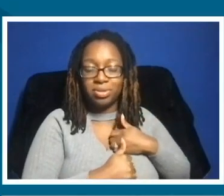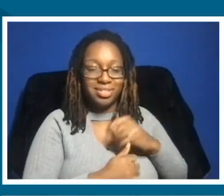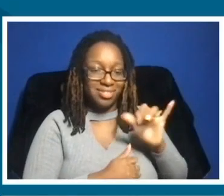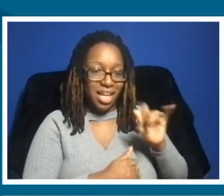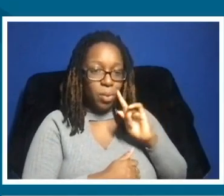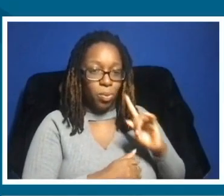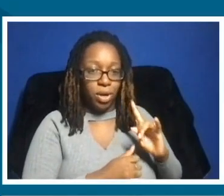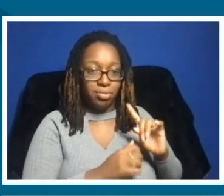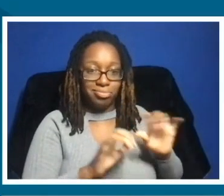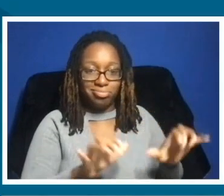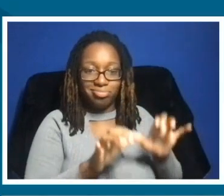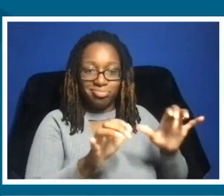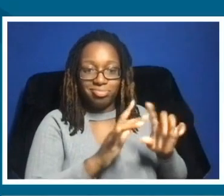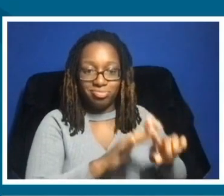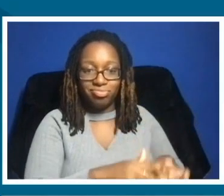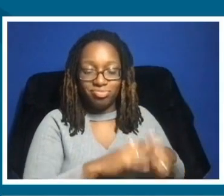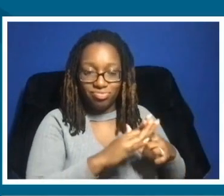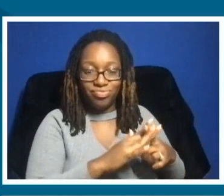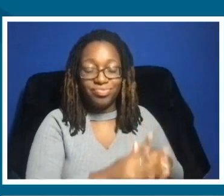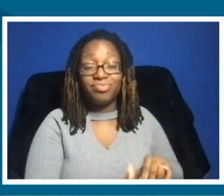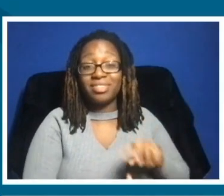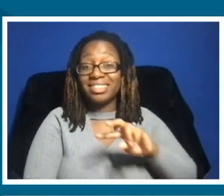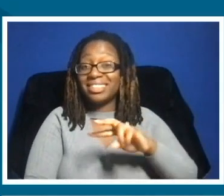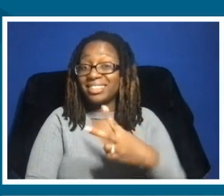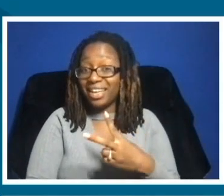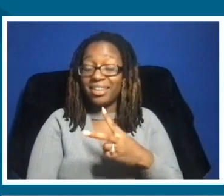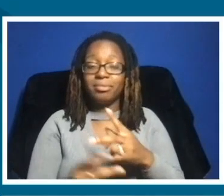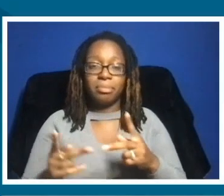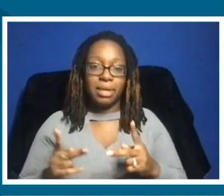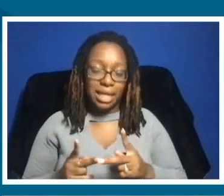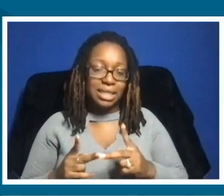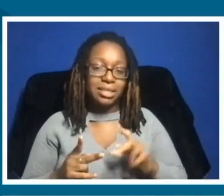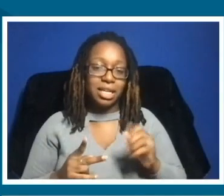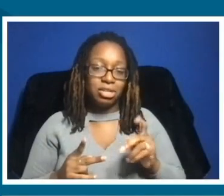second site andrea can tell you more about on the next slide